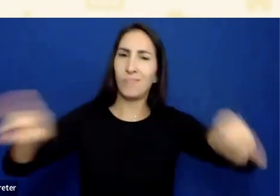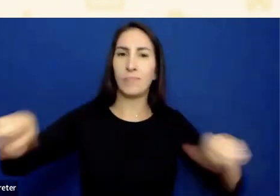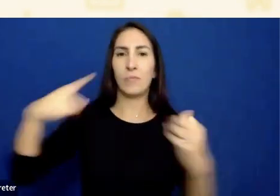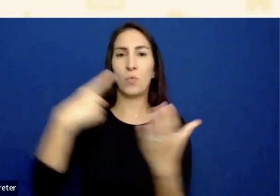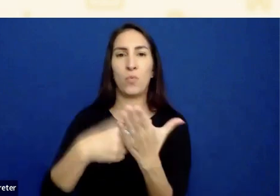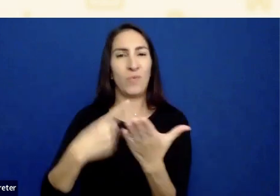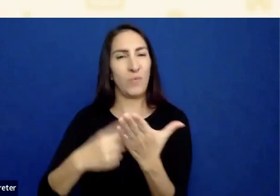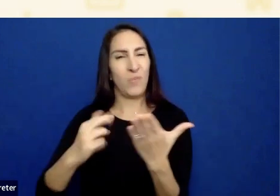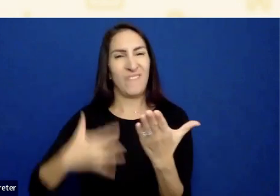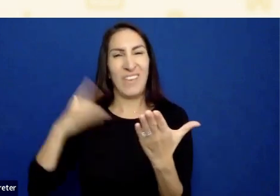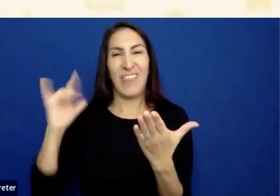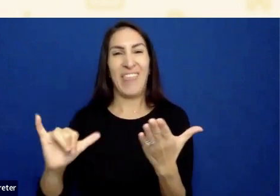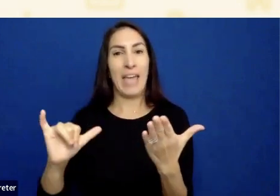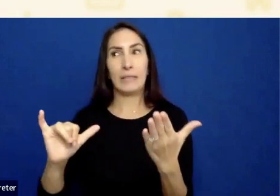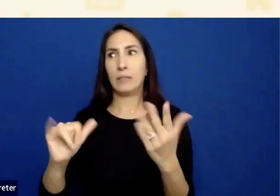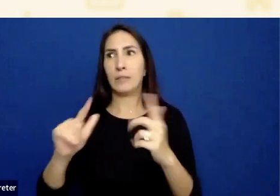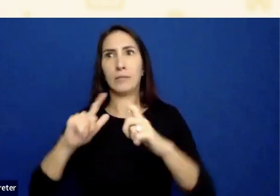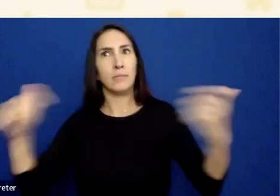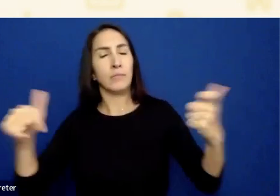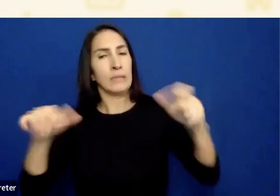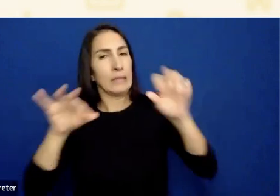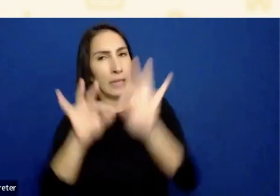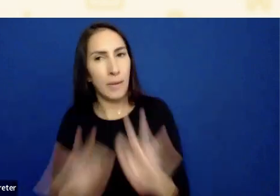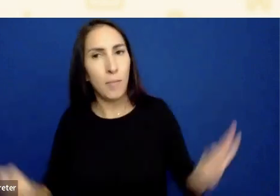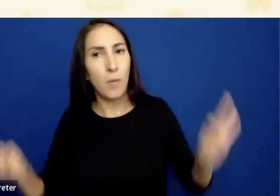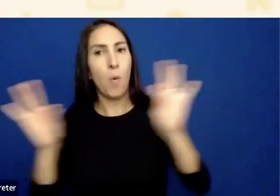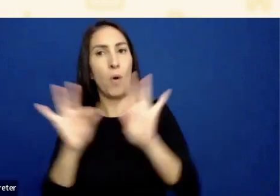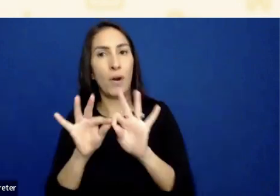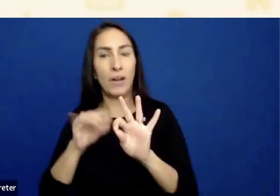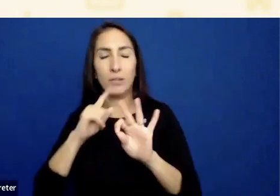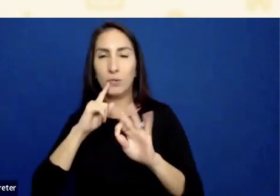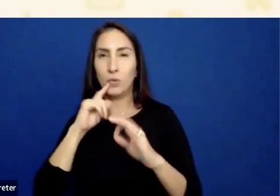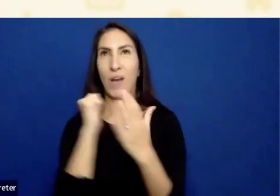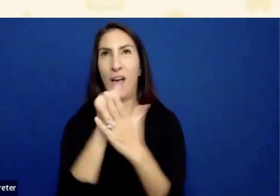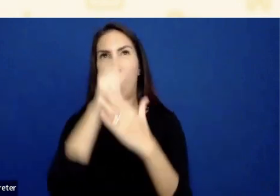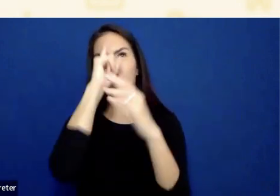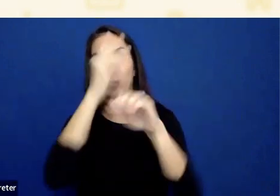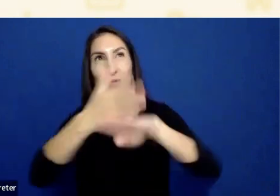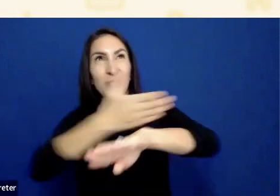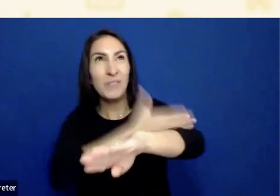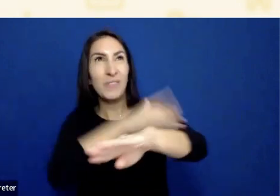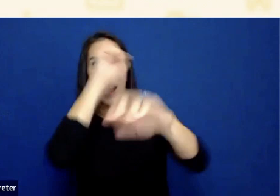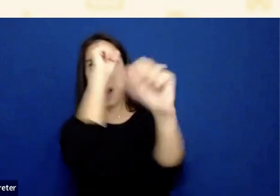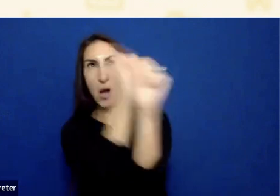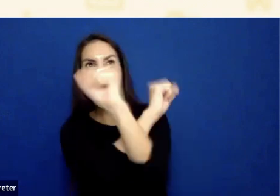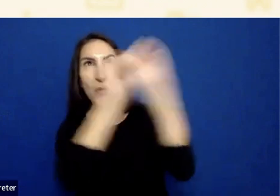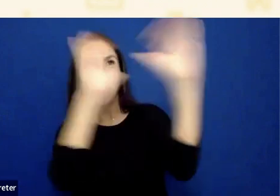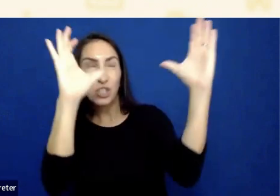and an important thing that will help with our ultimate mission. The other big thing that's kind of exciting